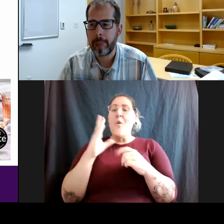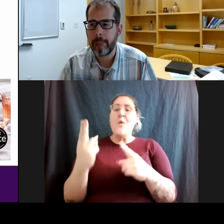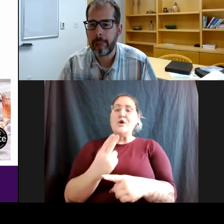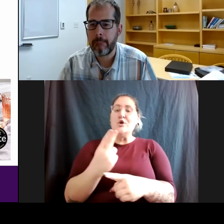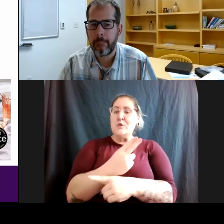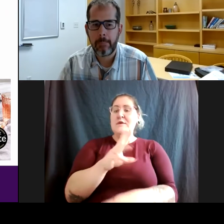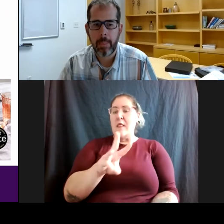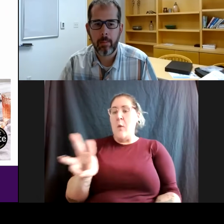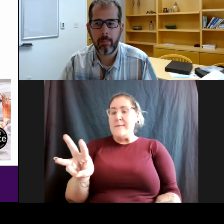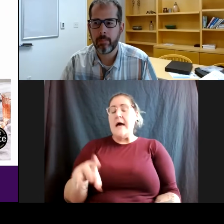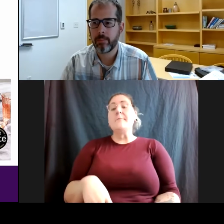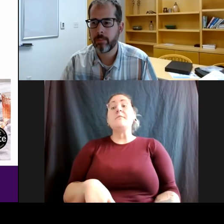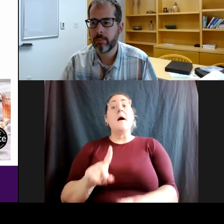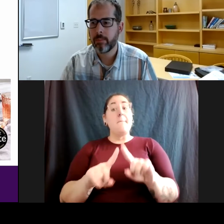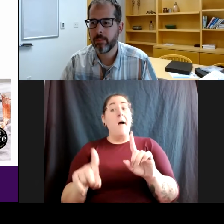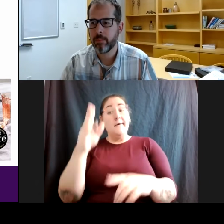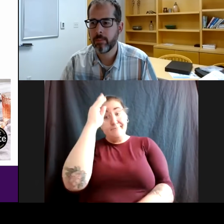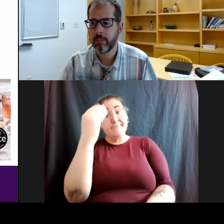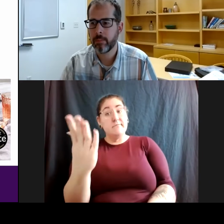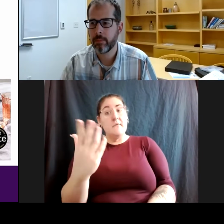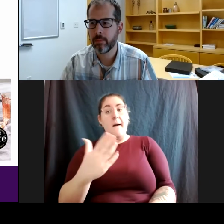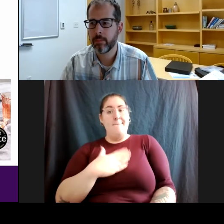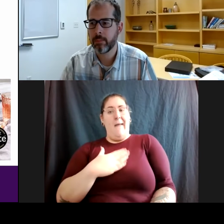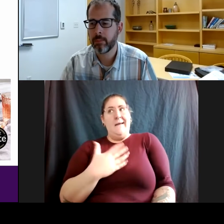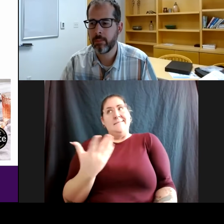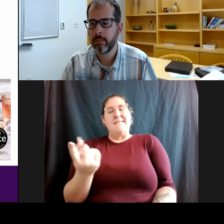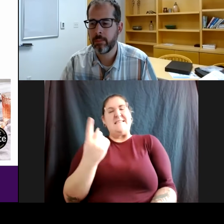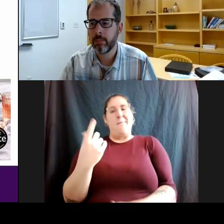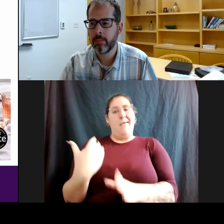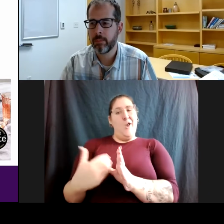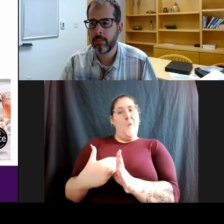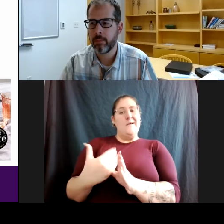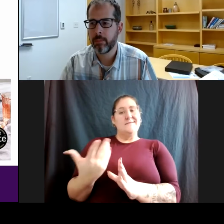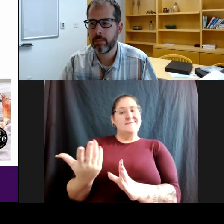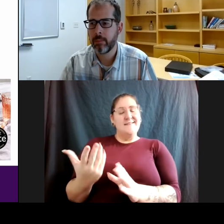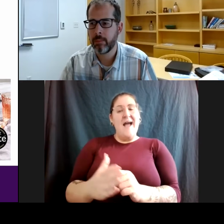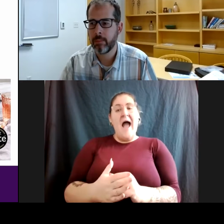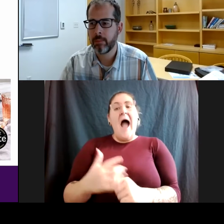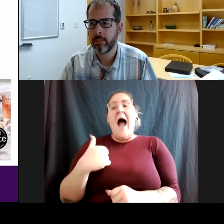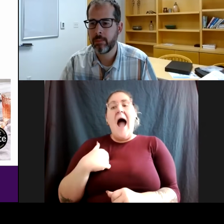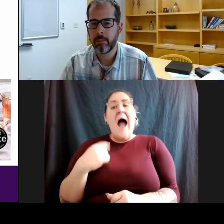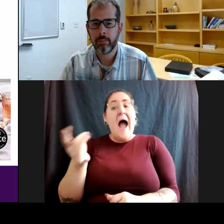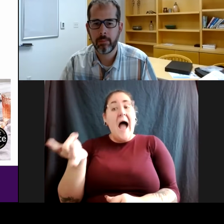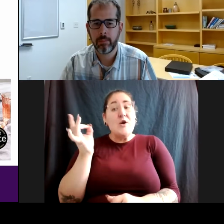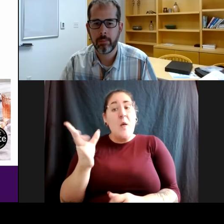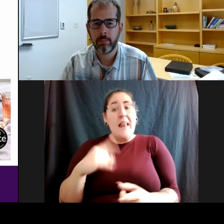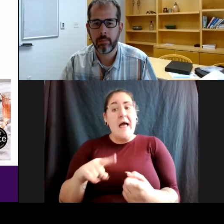an annoyance of mine, is I do not like it when I say websites which have a beautifully